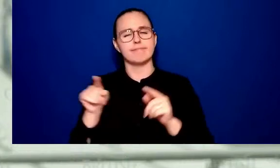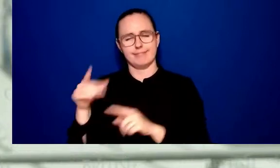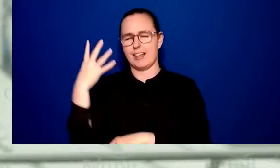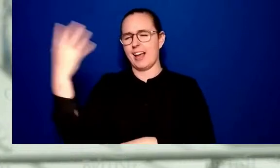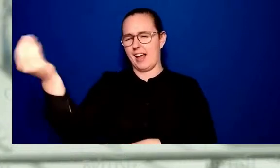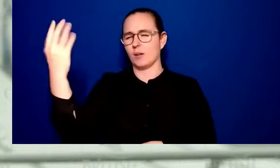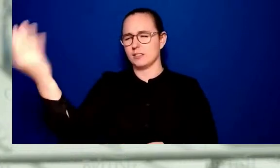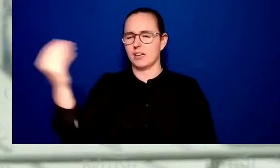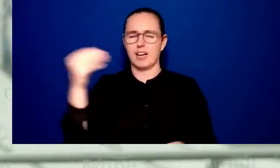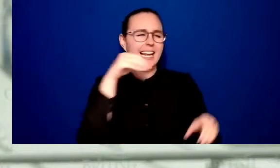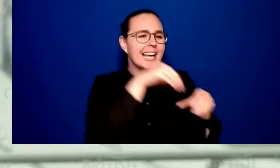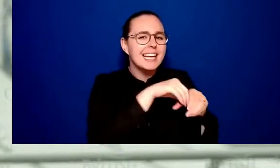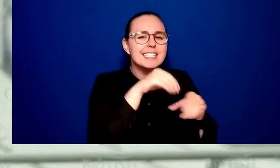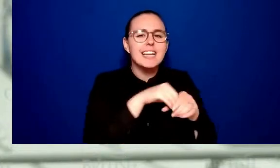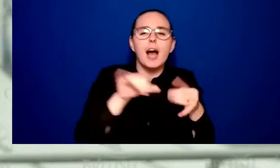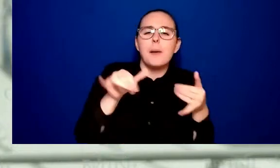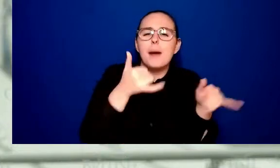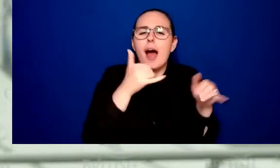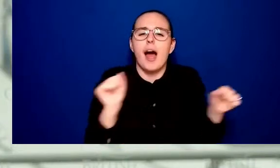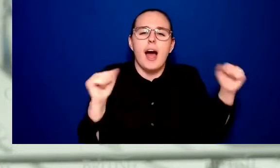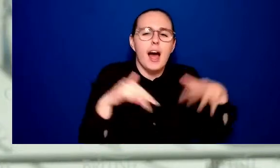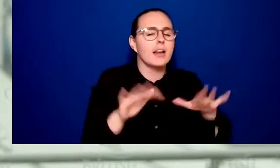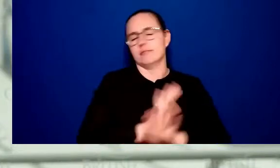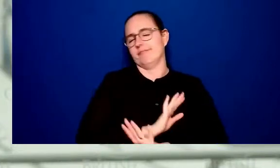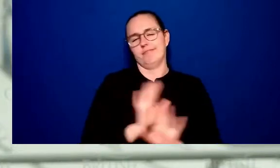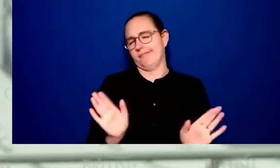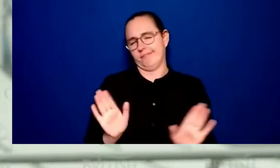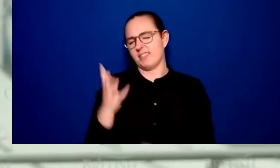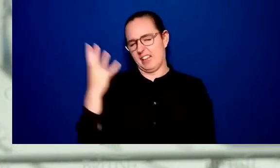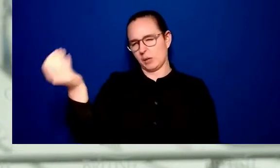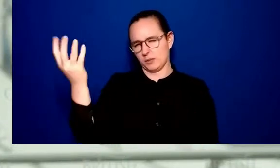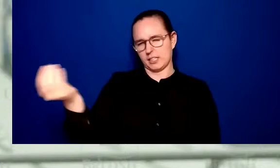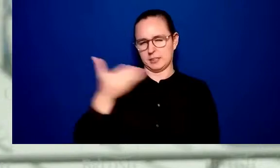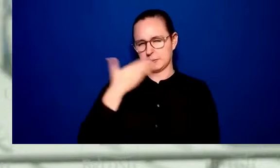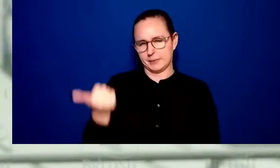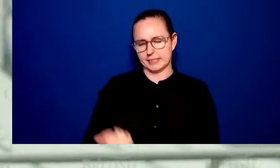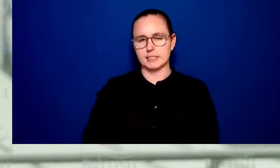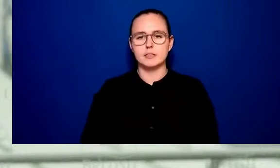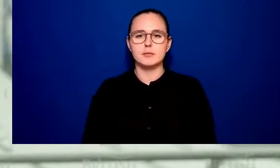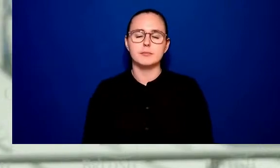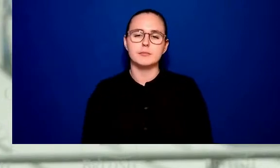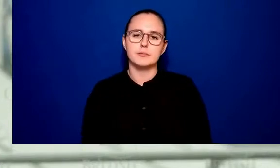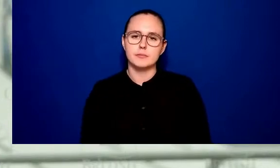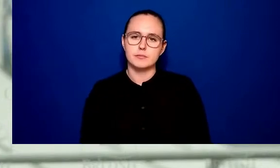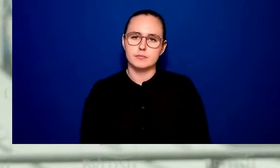about for this year. And all of the creative stuff that we saw